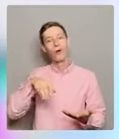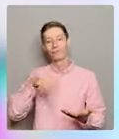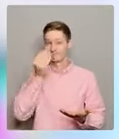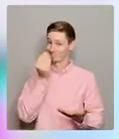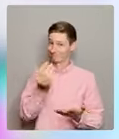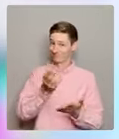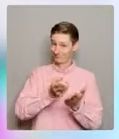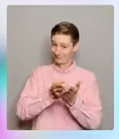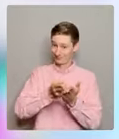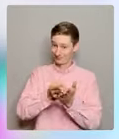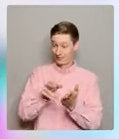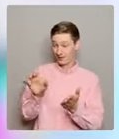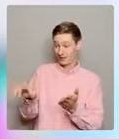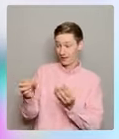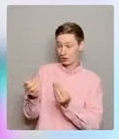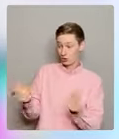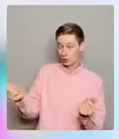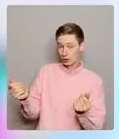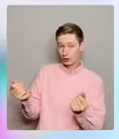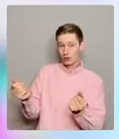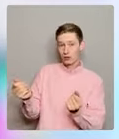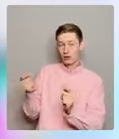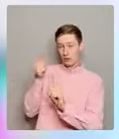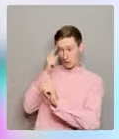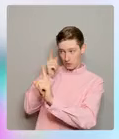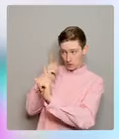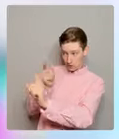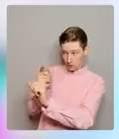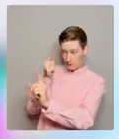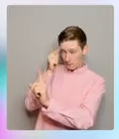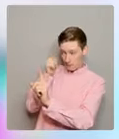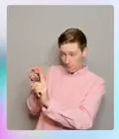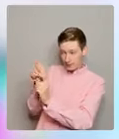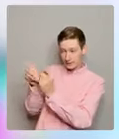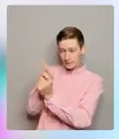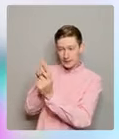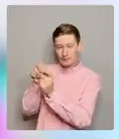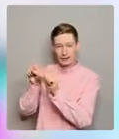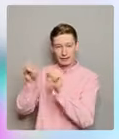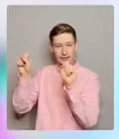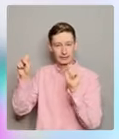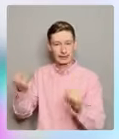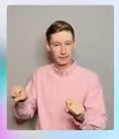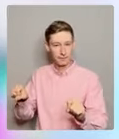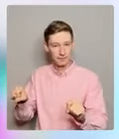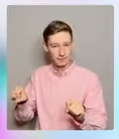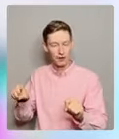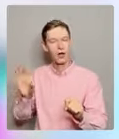But, you know, to be perfectly honest, this was a solution that was targeted at a specific system implementation.